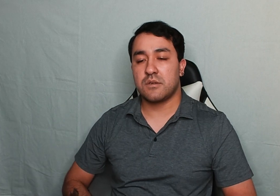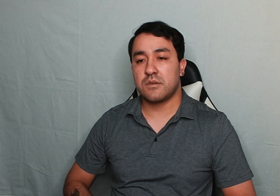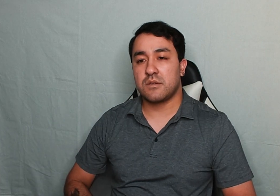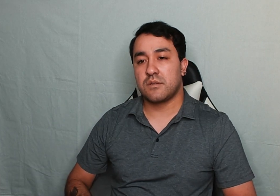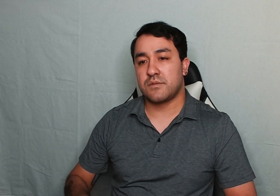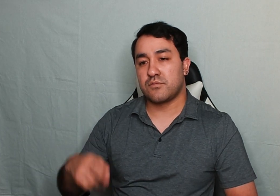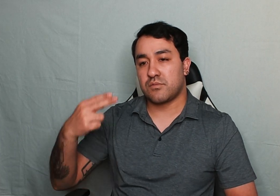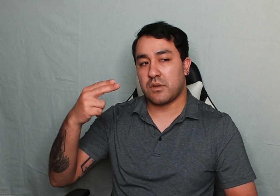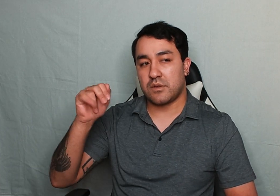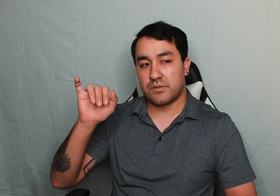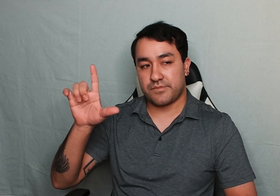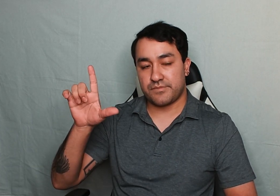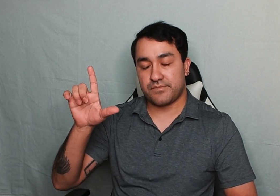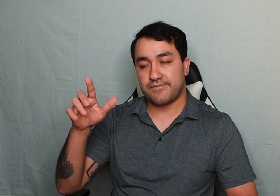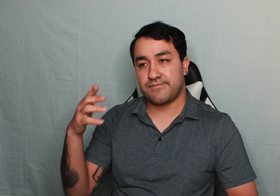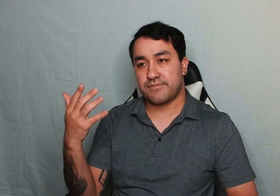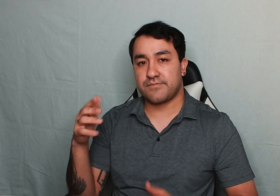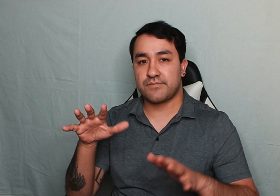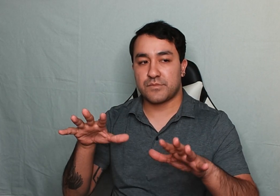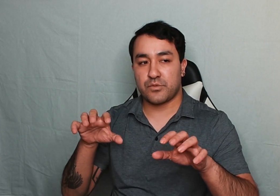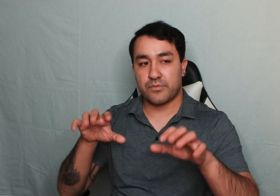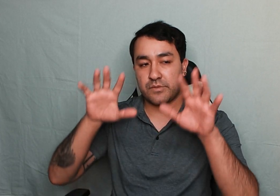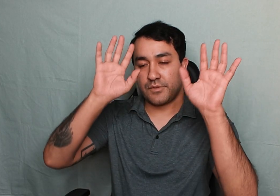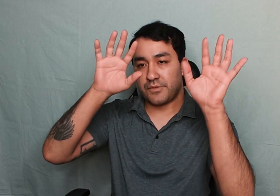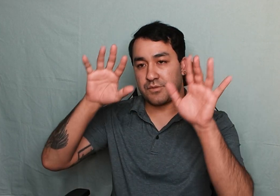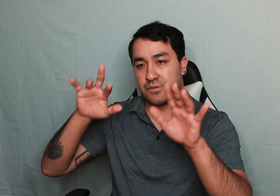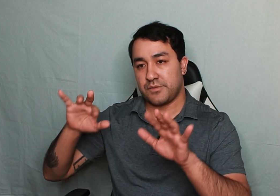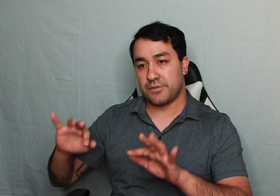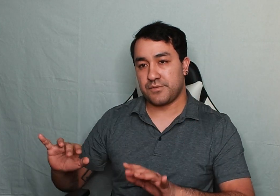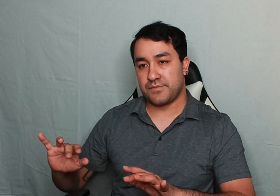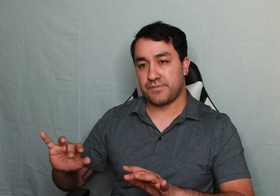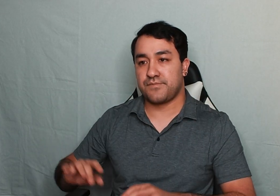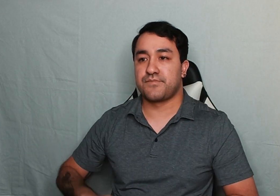fs:(hail); FREEZE RAIN Hail